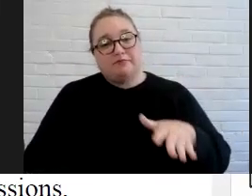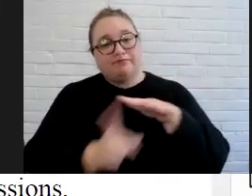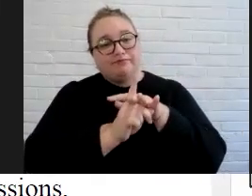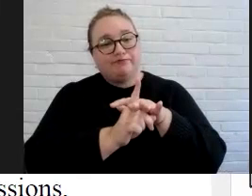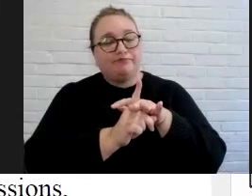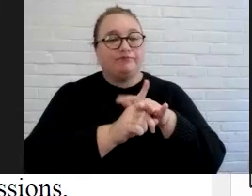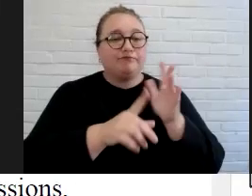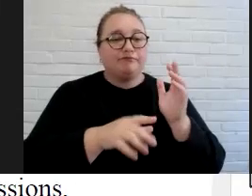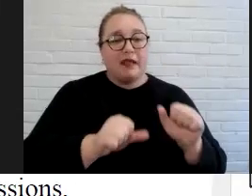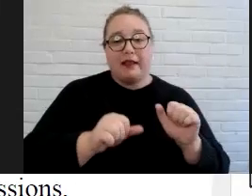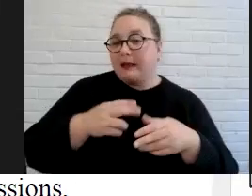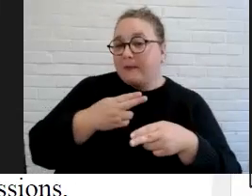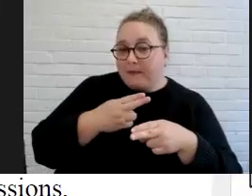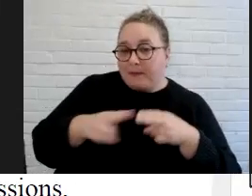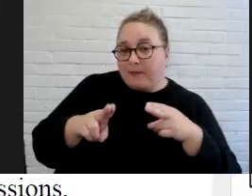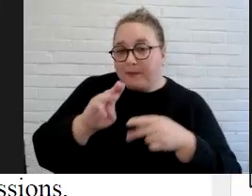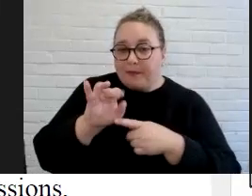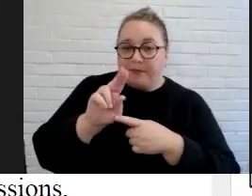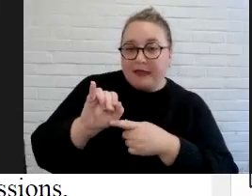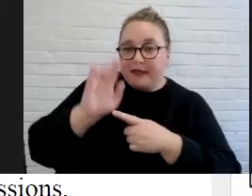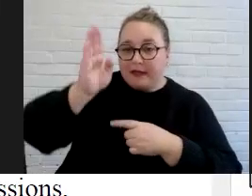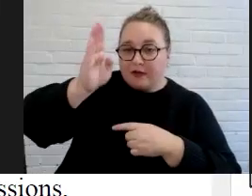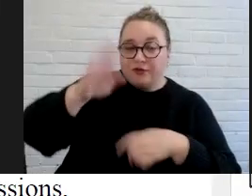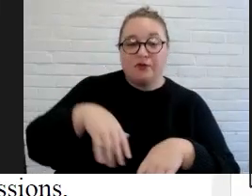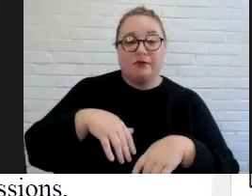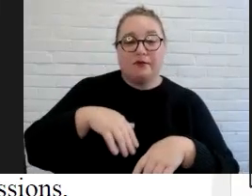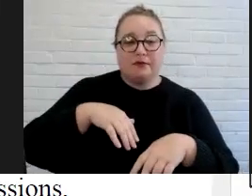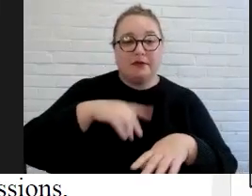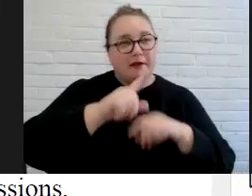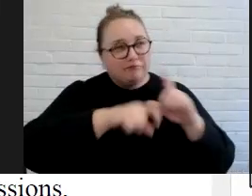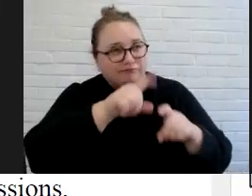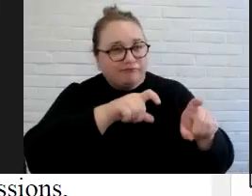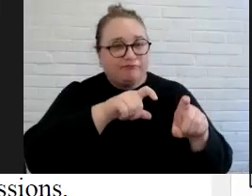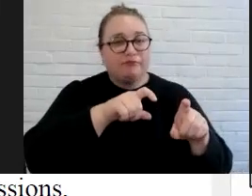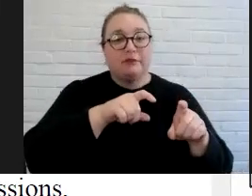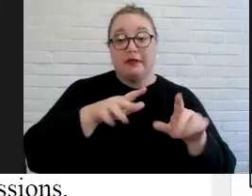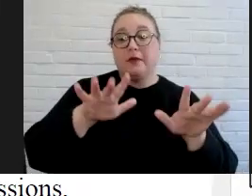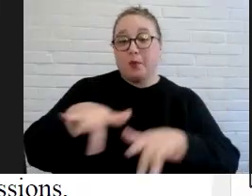They can ask questions at that time and then that would be recorded. And then you send it to the students who don't get a chance to come.